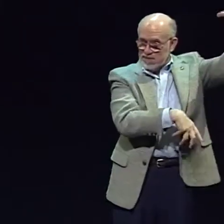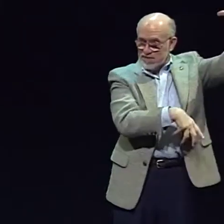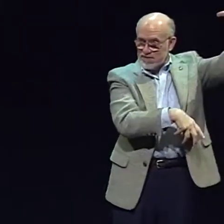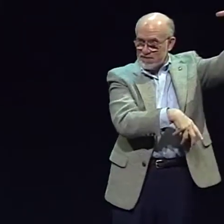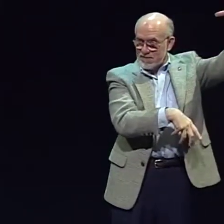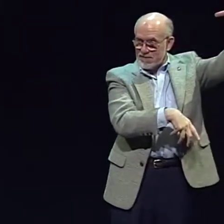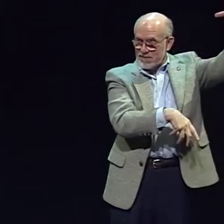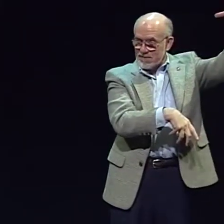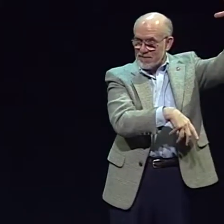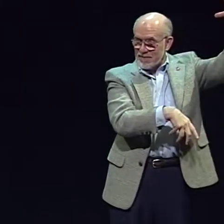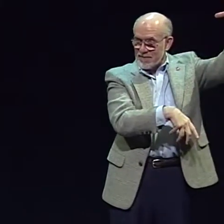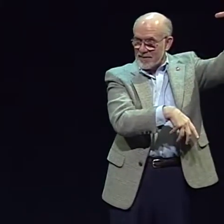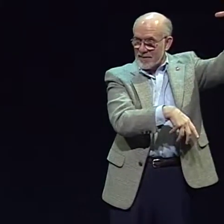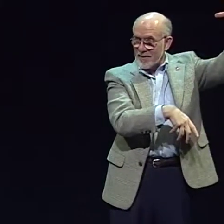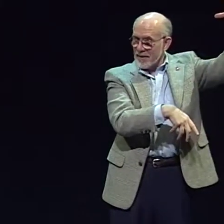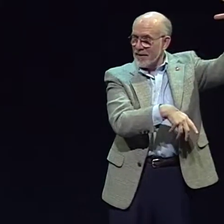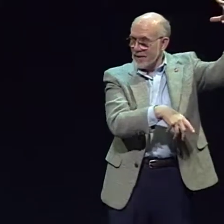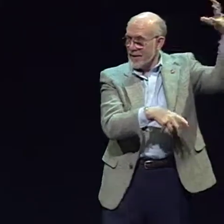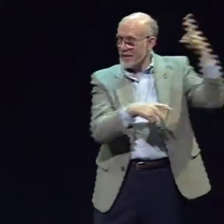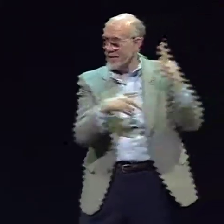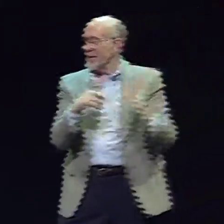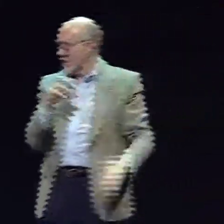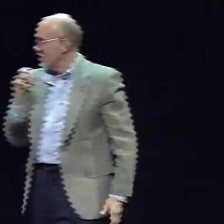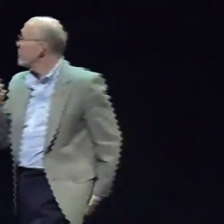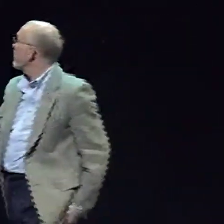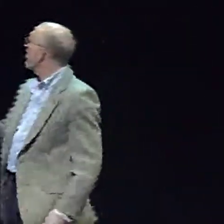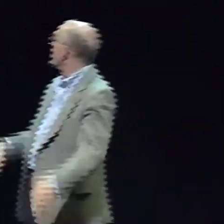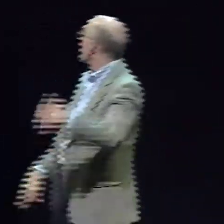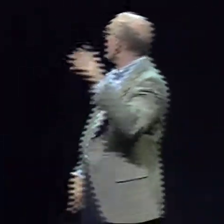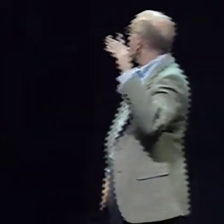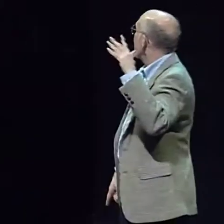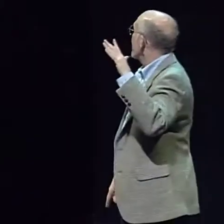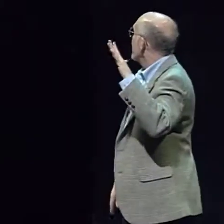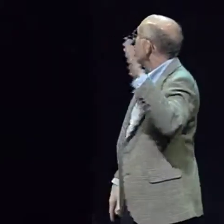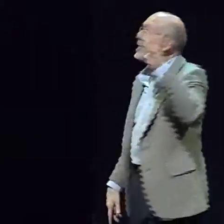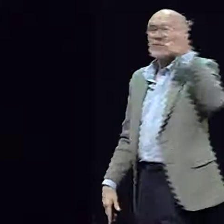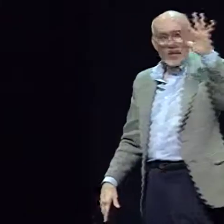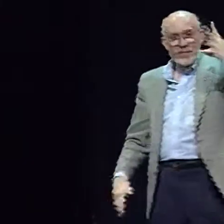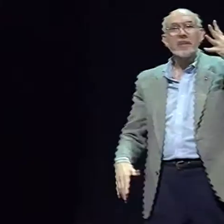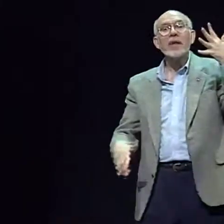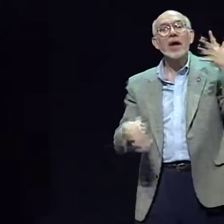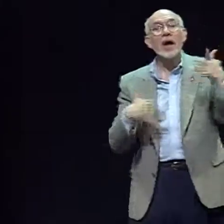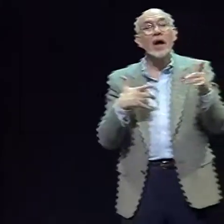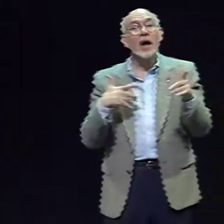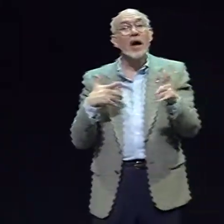AND I SHOWED THE ROCKET EXPLODING AS AN EXAMPLE, OK?